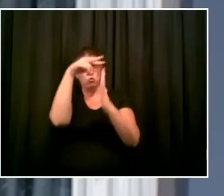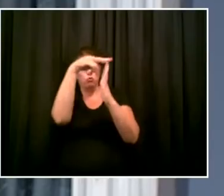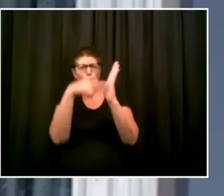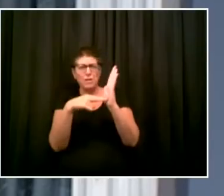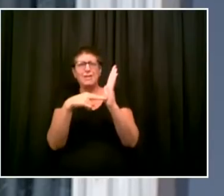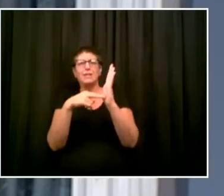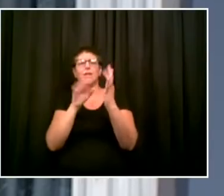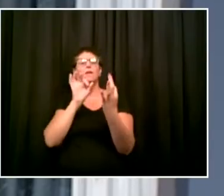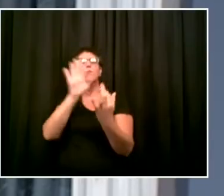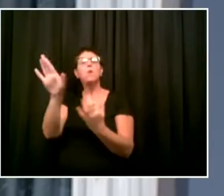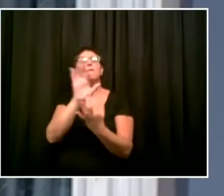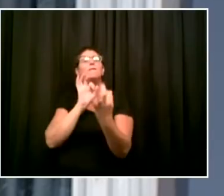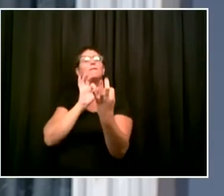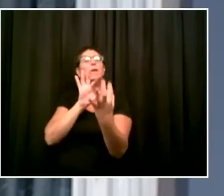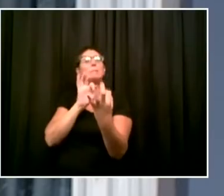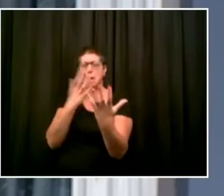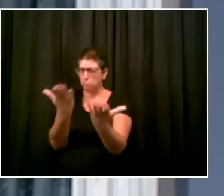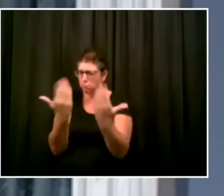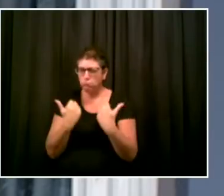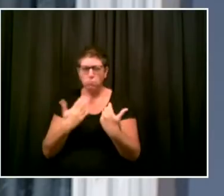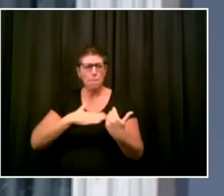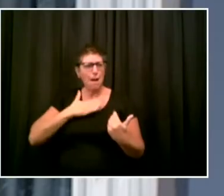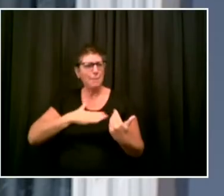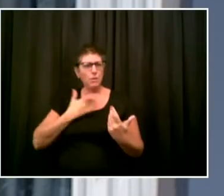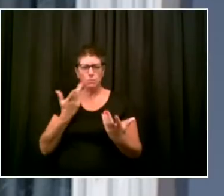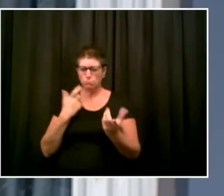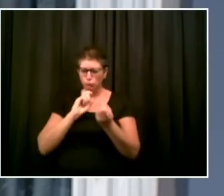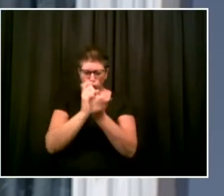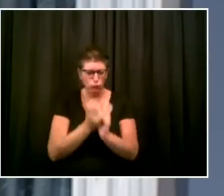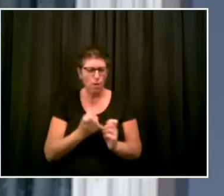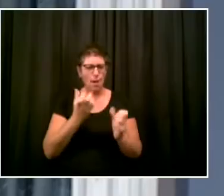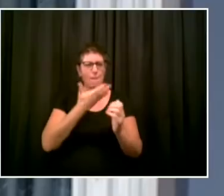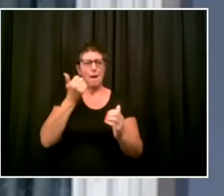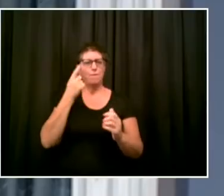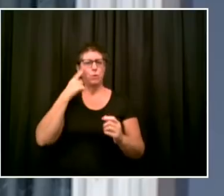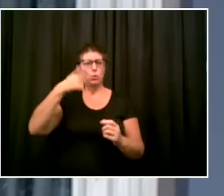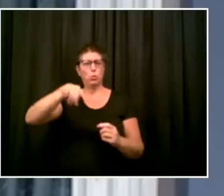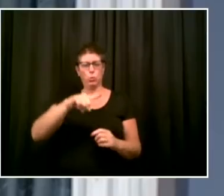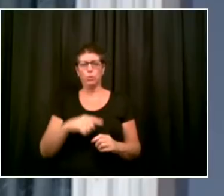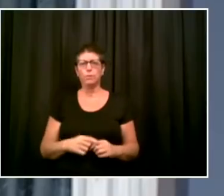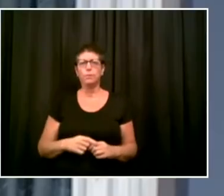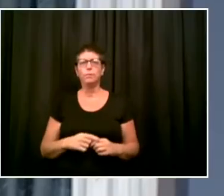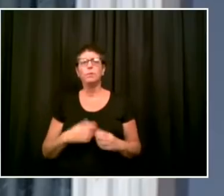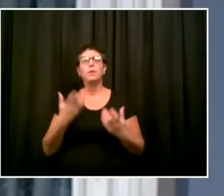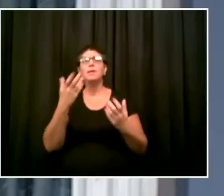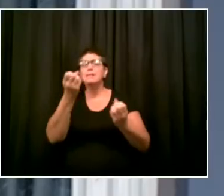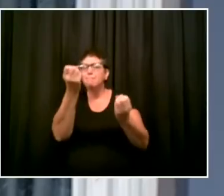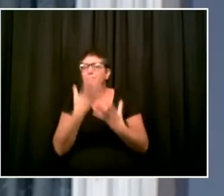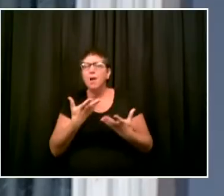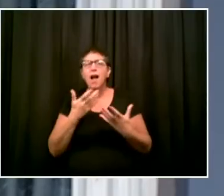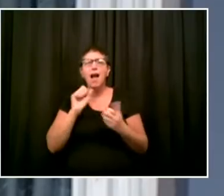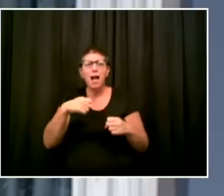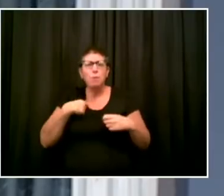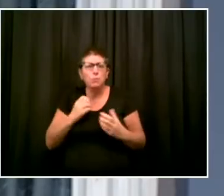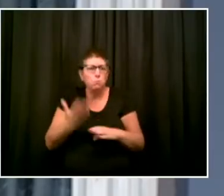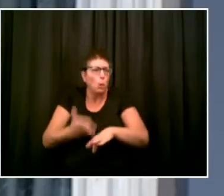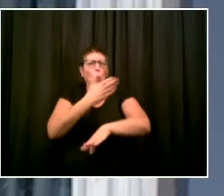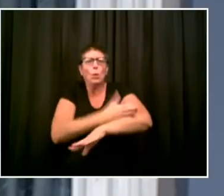IT IS SOMETHING WE TRULY BELIEVE IN AND TERMS OF KNOWING WHO WE WORK FOR, AND WE WORK FOR THE PUBLIC AND ASKING FOR THEM FOR THEIR